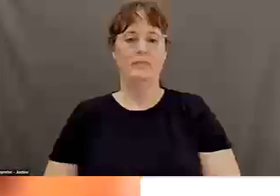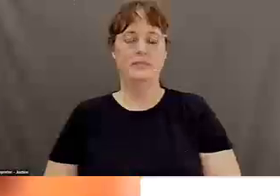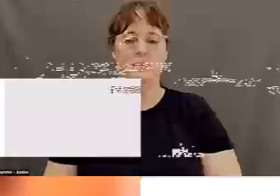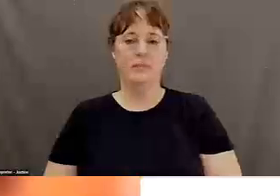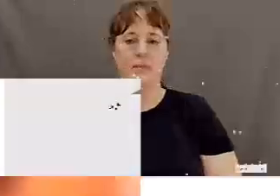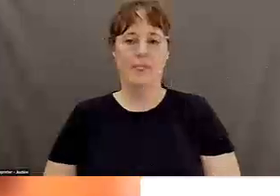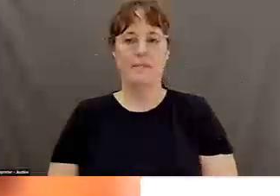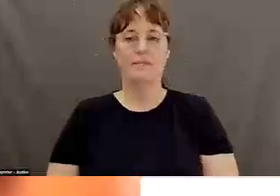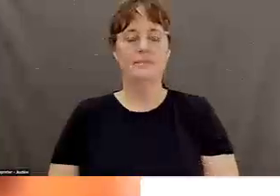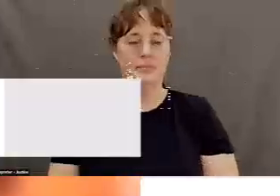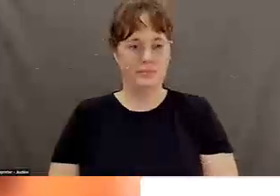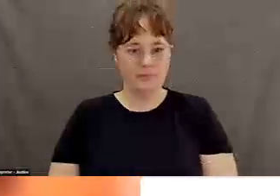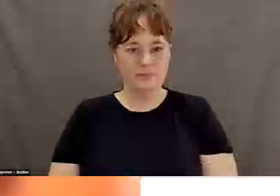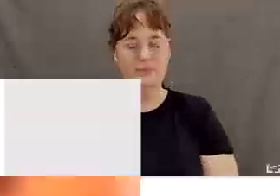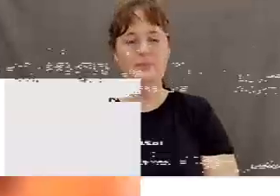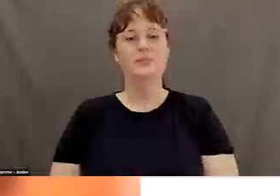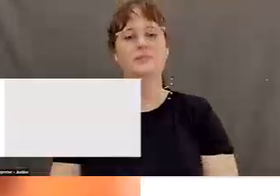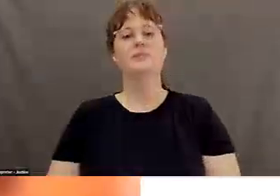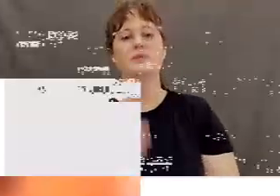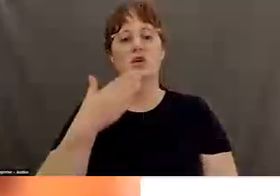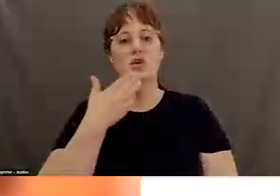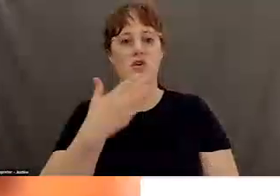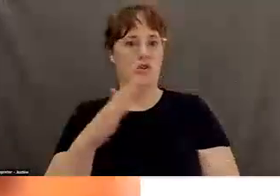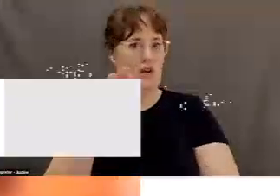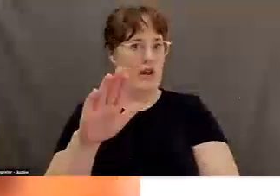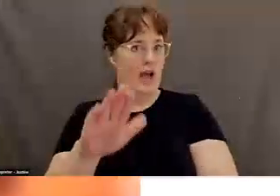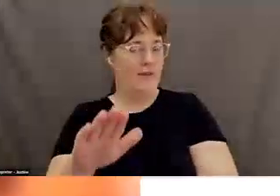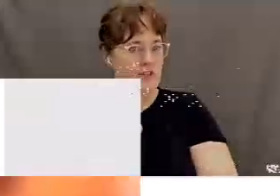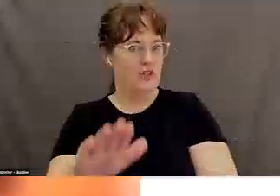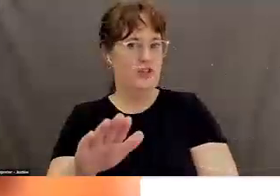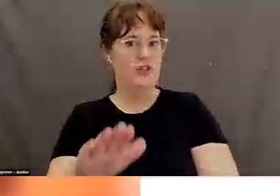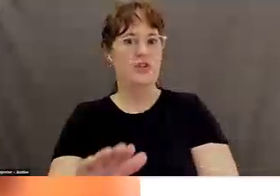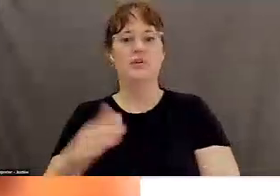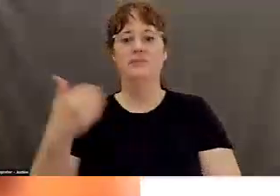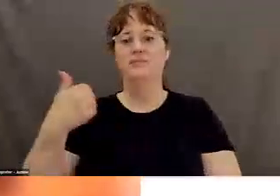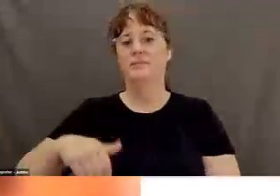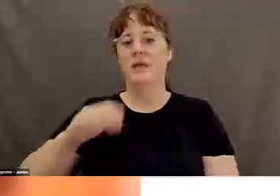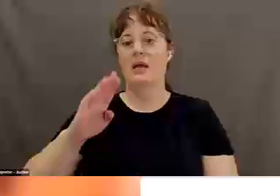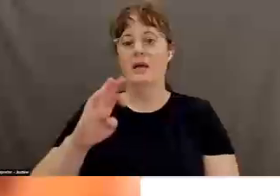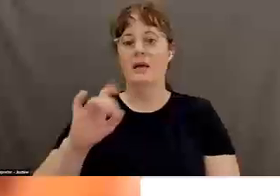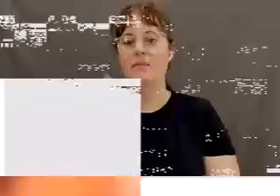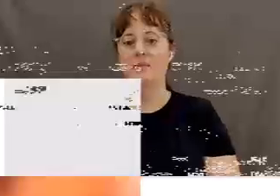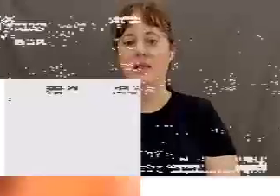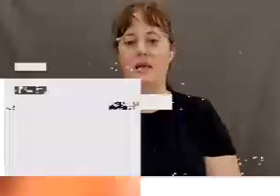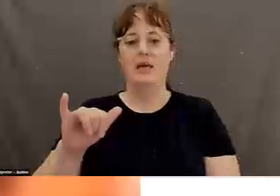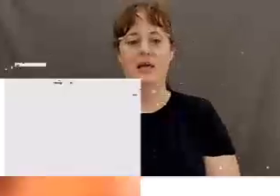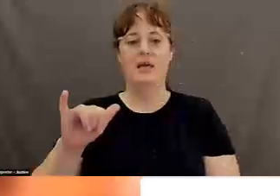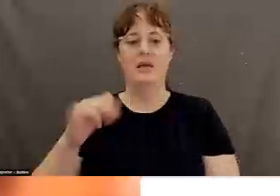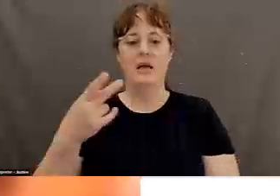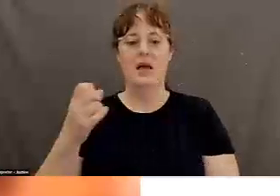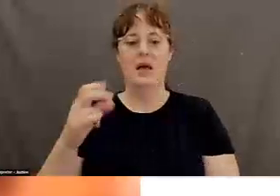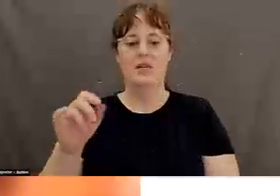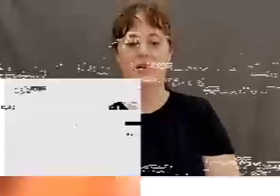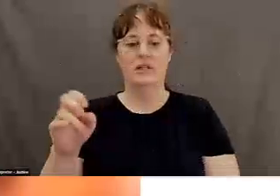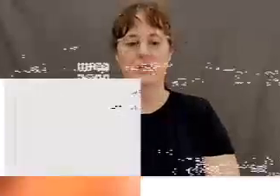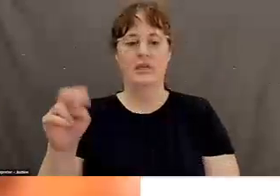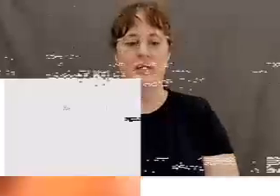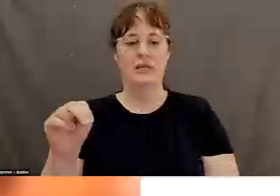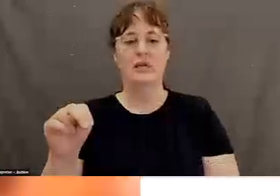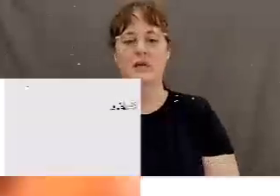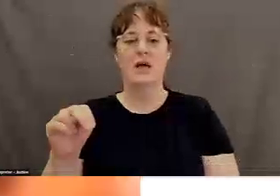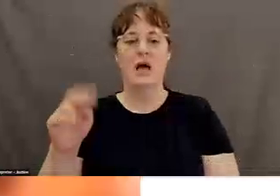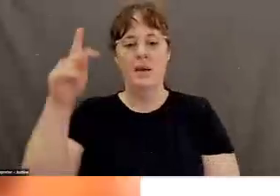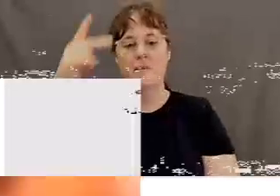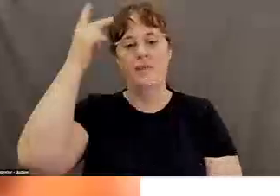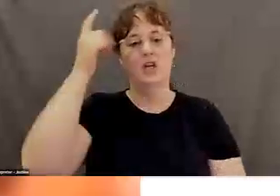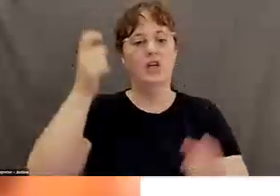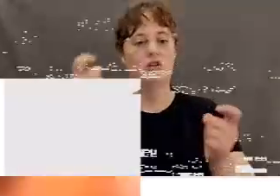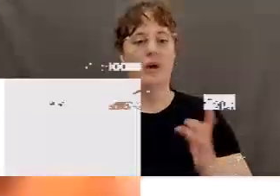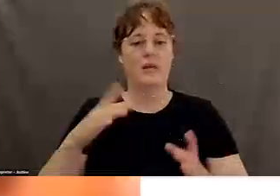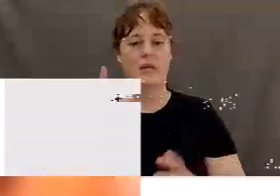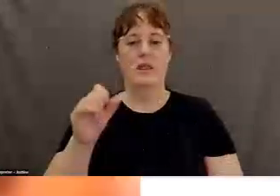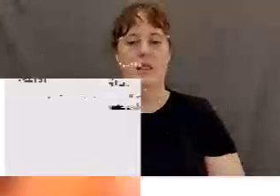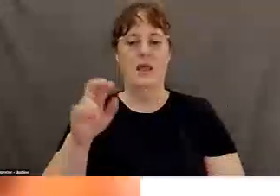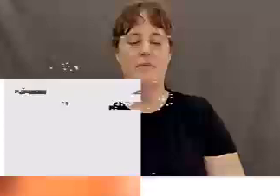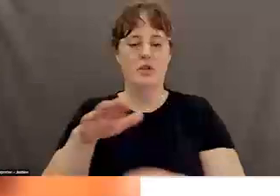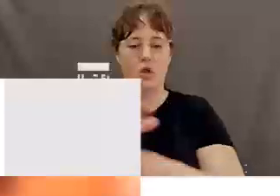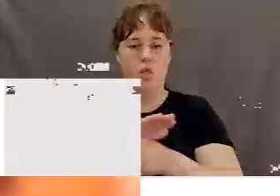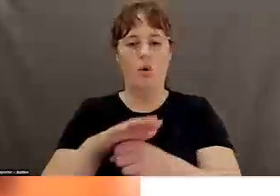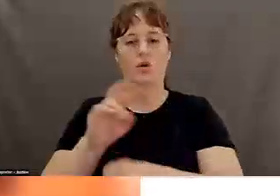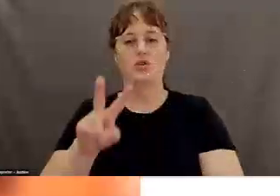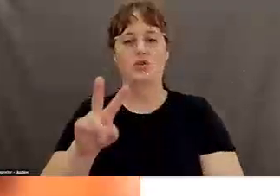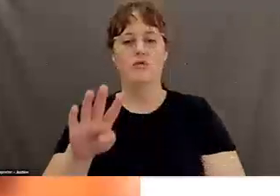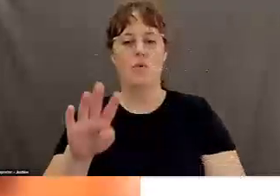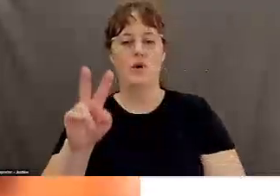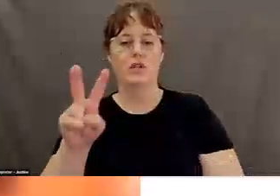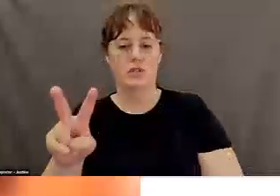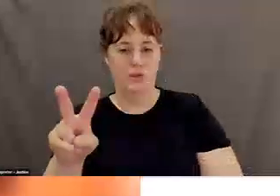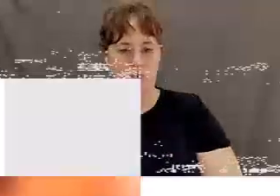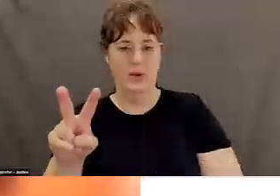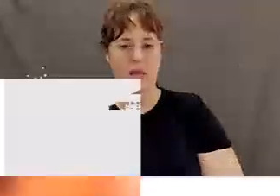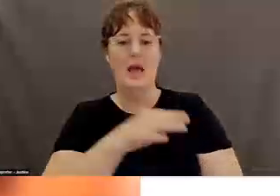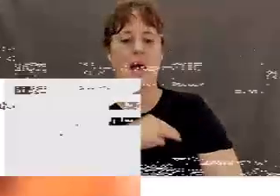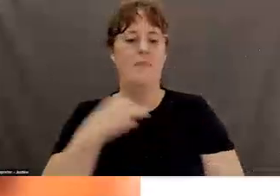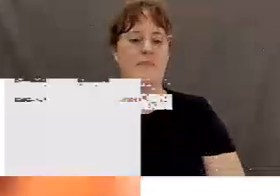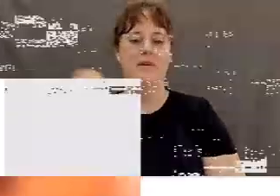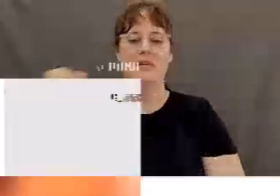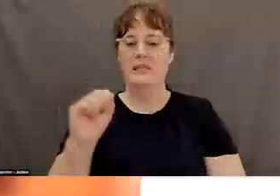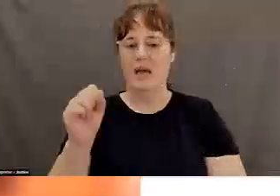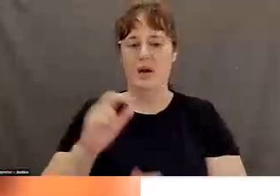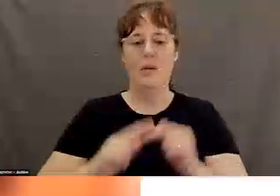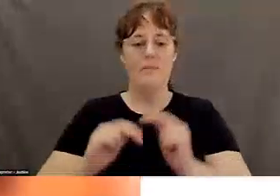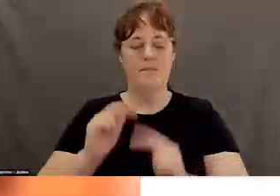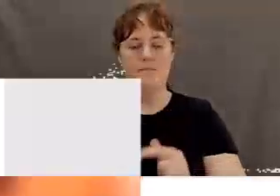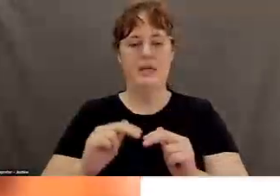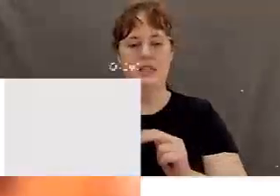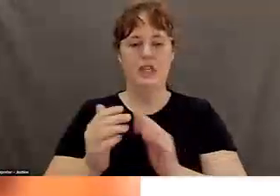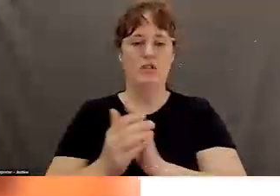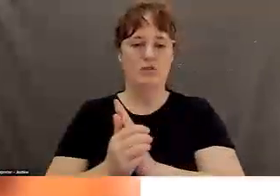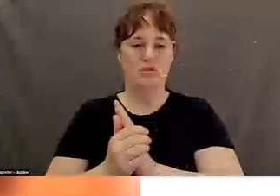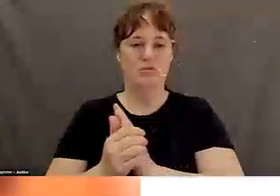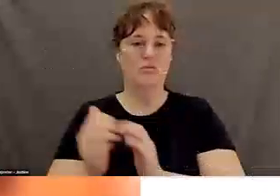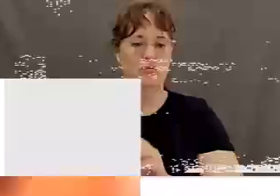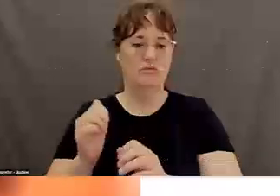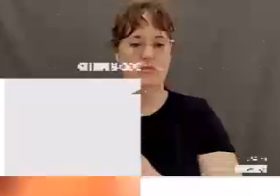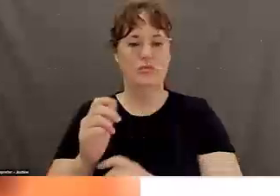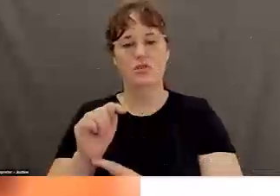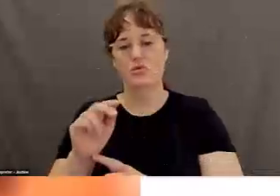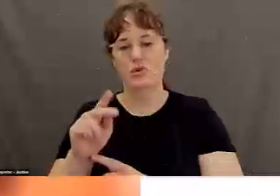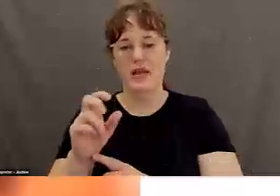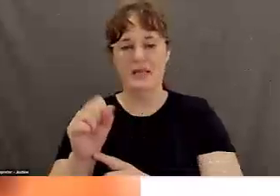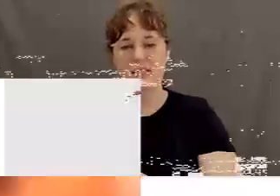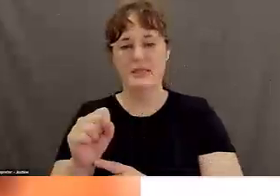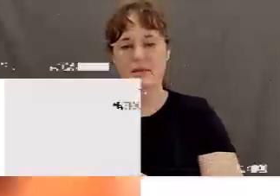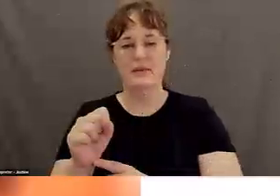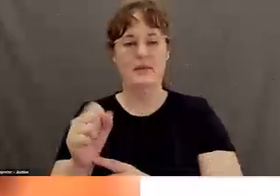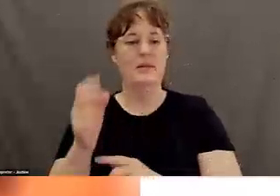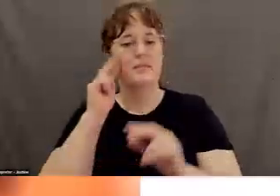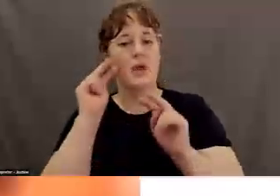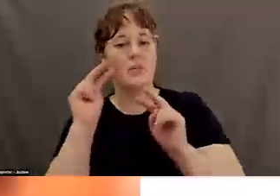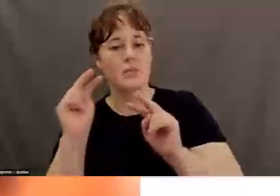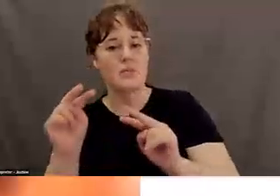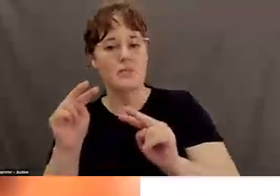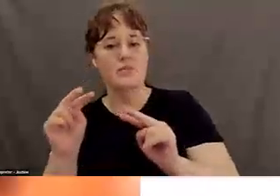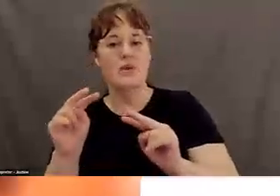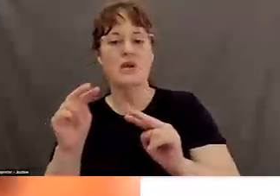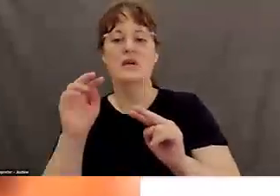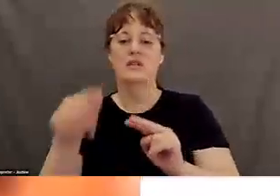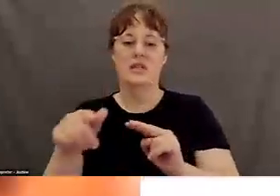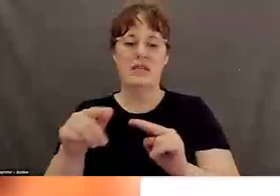Boardroom: All right. Good afternoon, Chair Birney and members of the committee. My name is Billy Hetherington, Political Director for Labor's Local 242 and a member of the Seattle Building Trades. First, I'd like to say that I'm excited to see under item 7 that the South Operations and Maintenance Yard is moving forward. It's a critical piece in the system expansion, and great to see the progress is continuing on that.